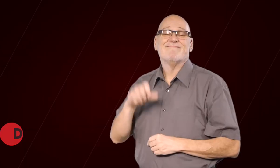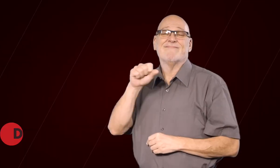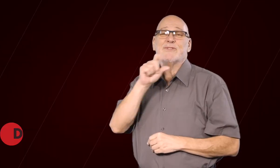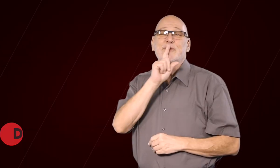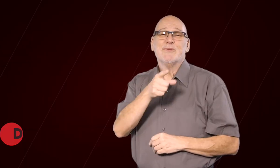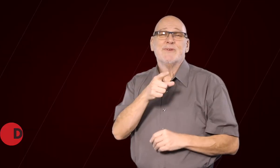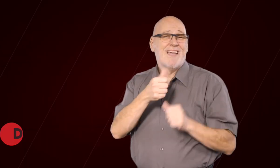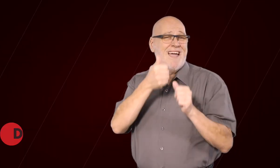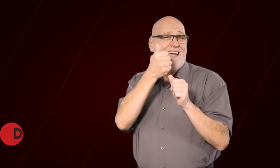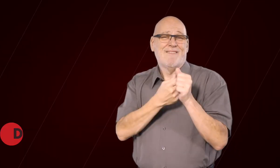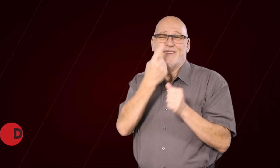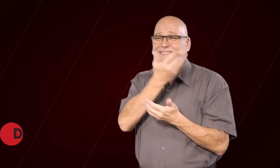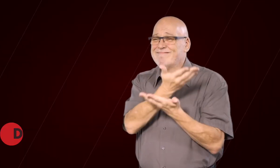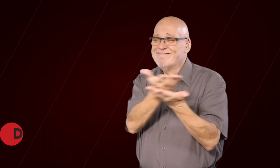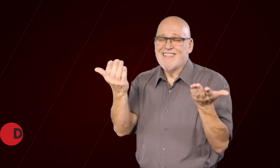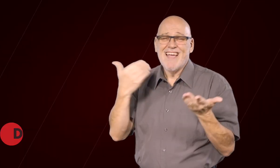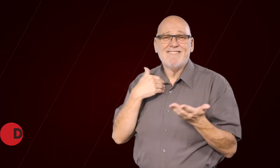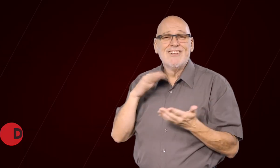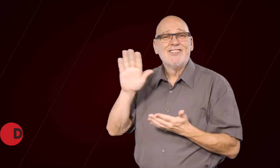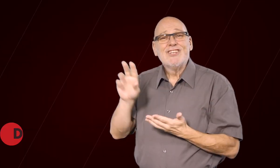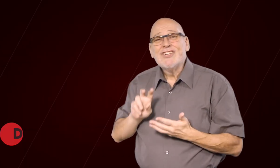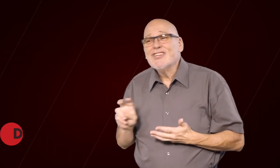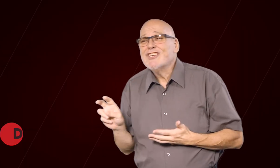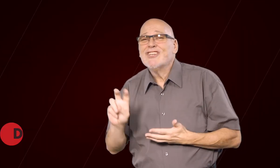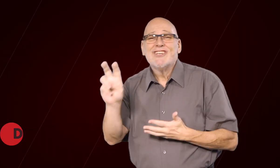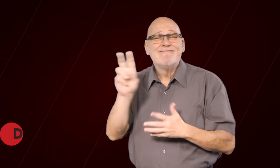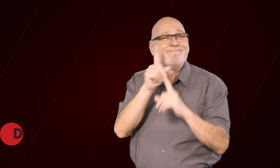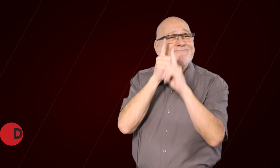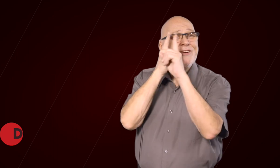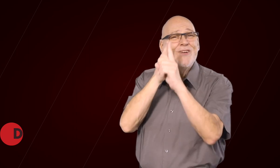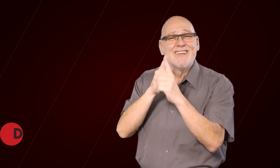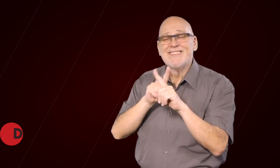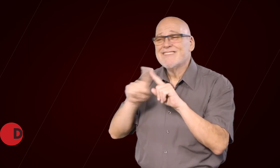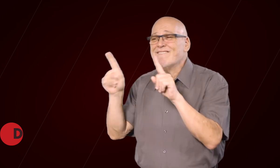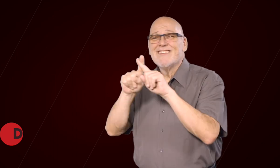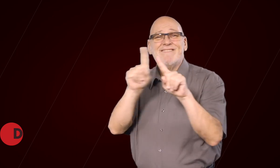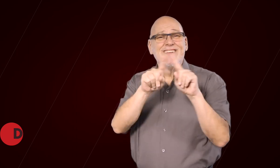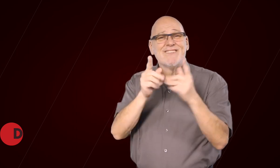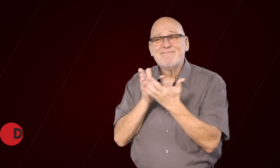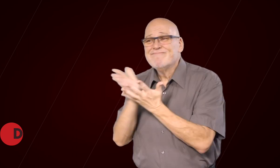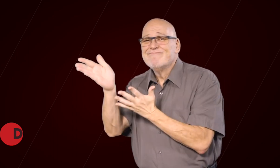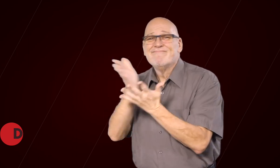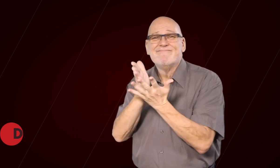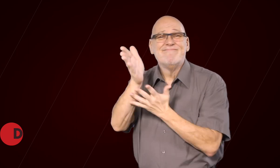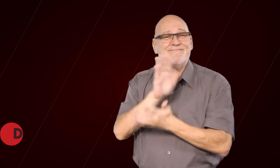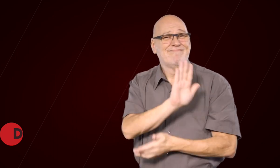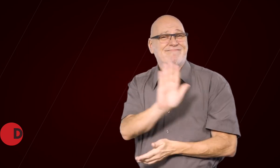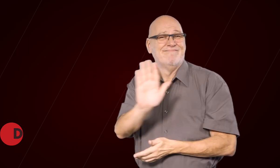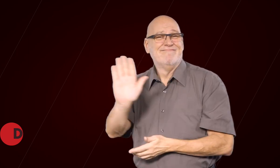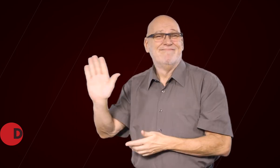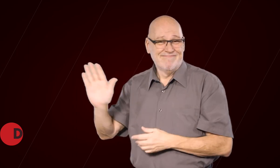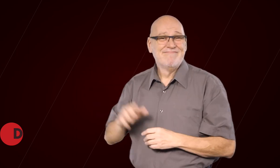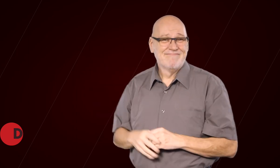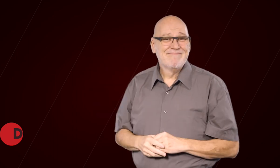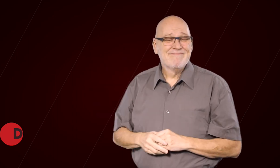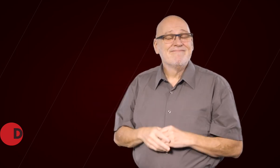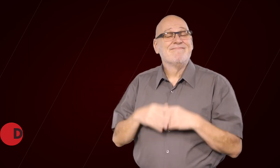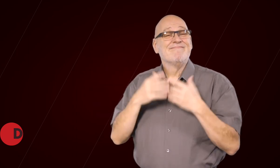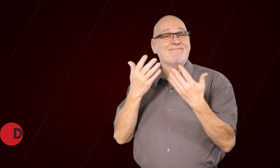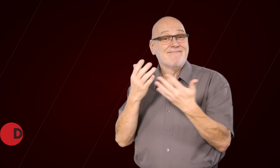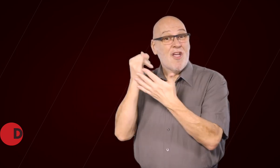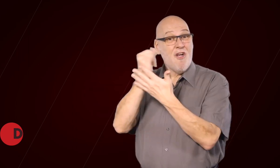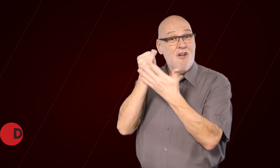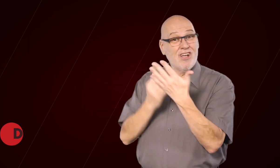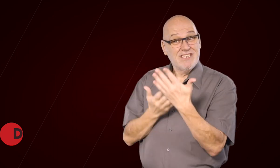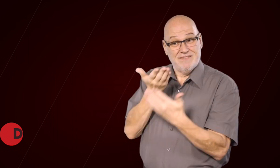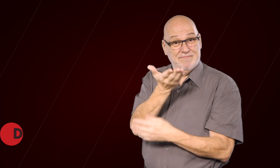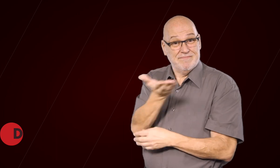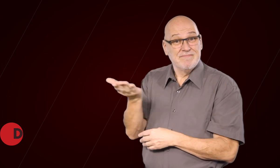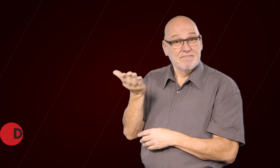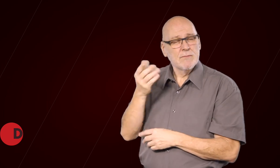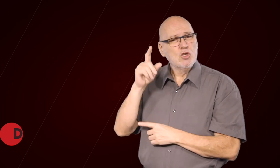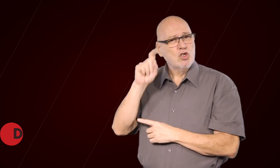[ANSELMO]: Yes, everybody’s journey is different. Do artists